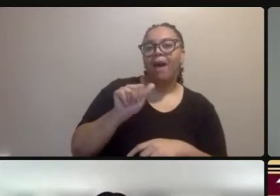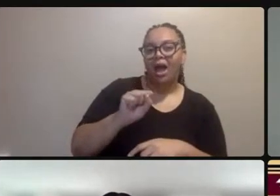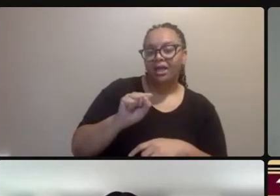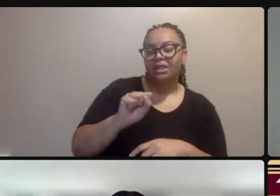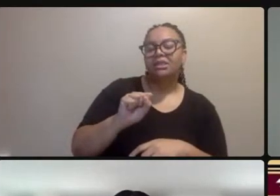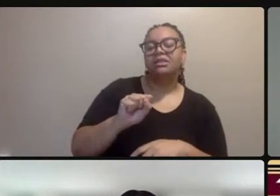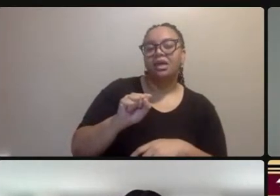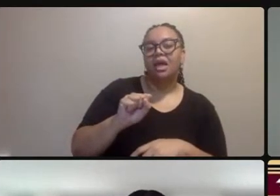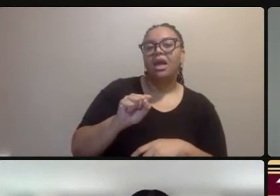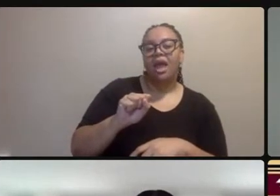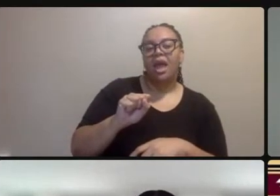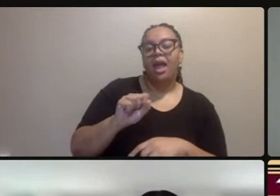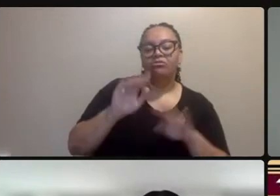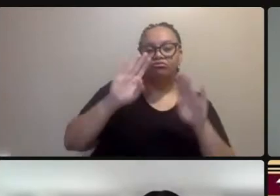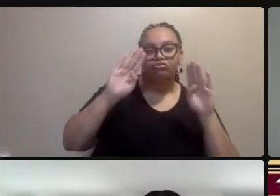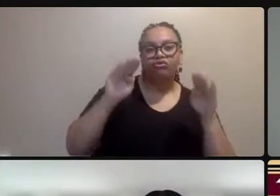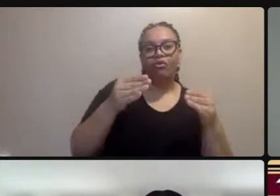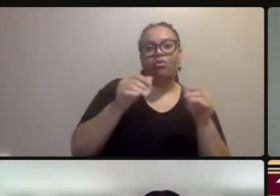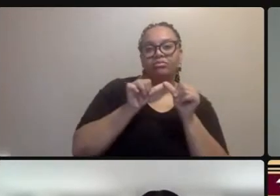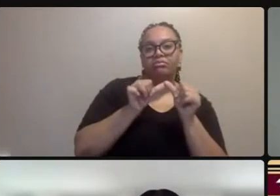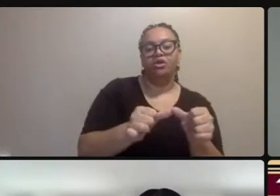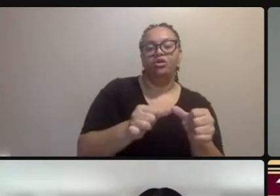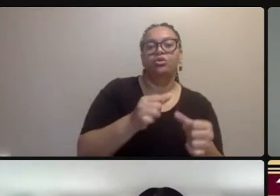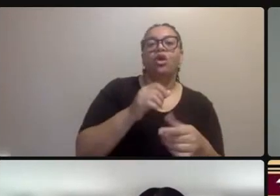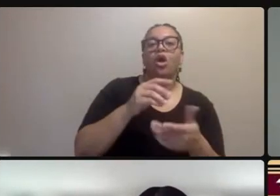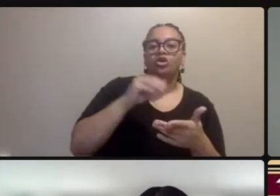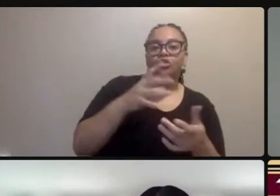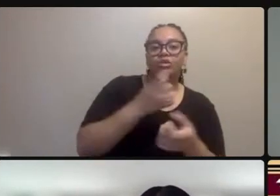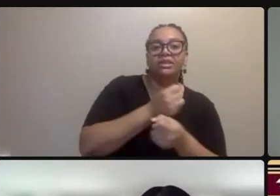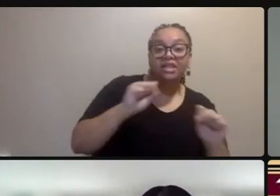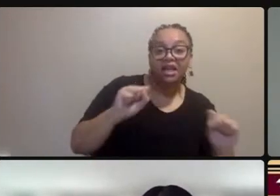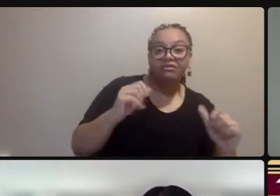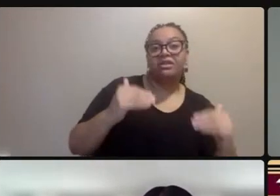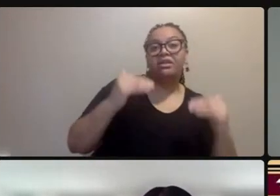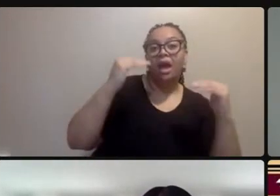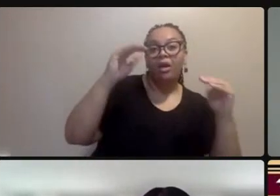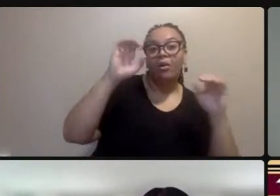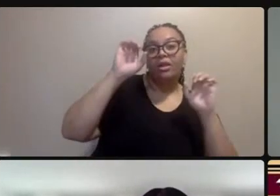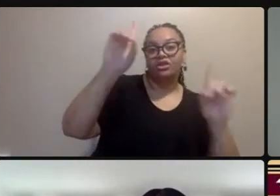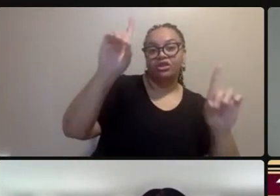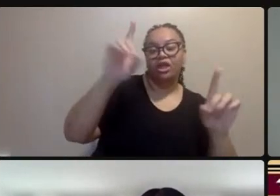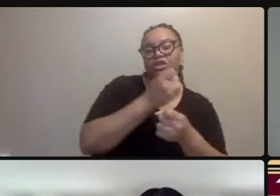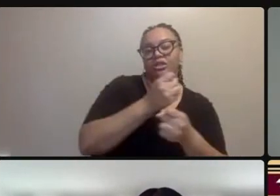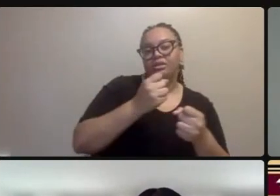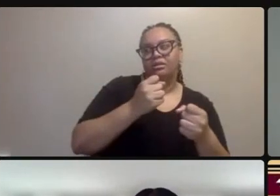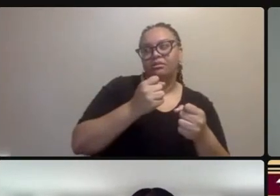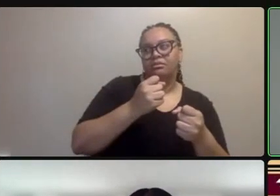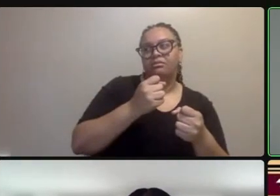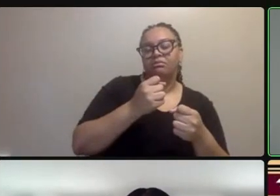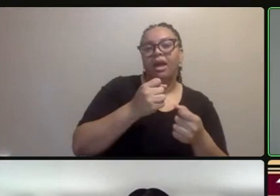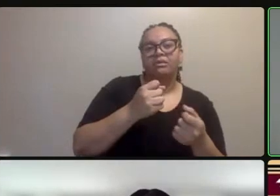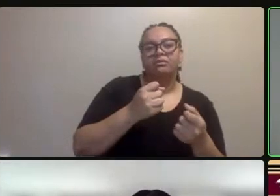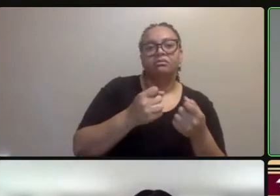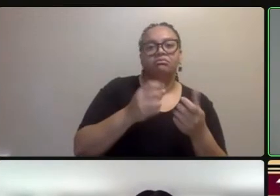HOW WOULD YOU DEVELOP POLICY